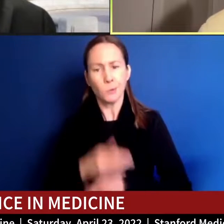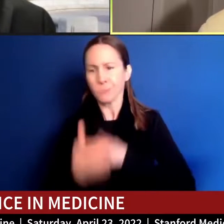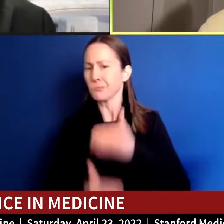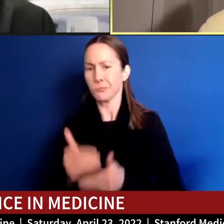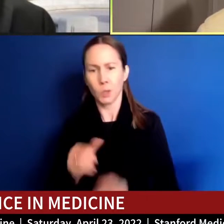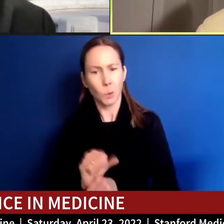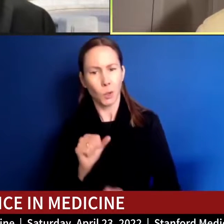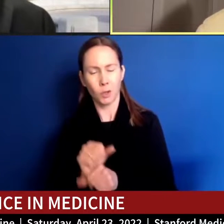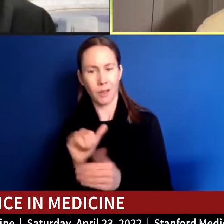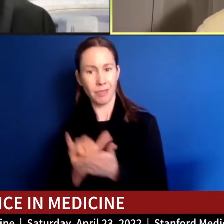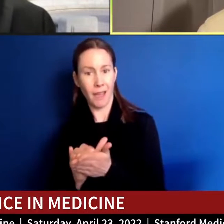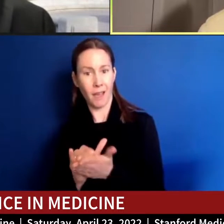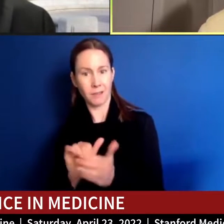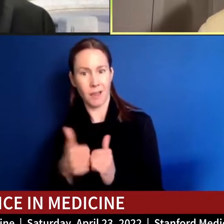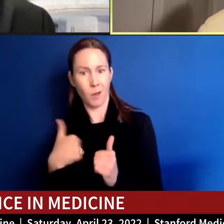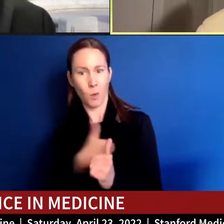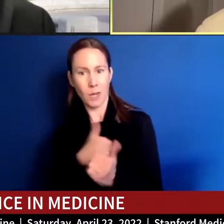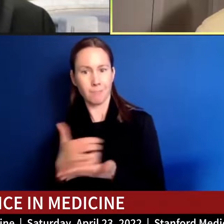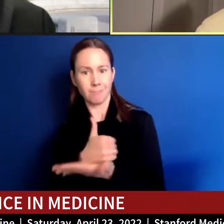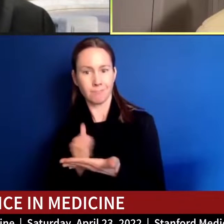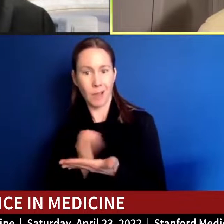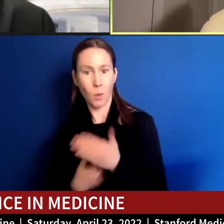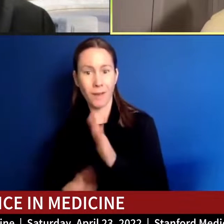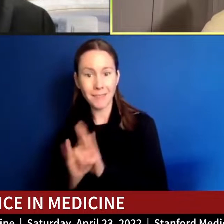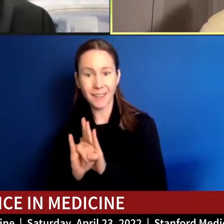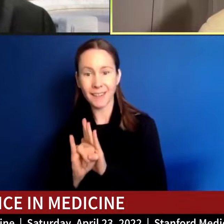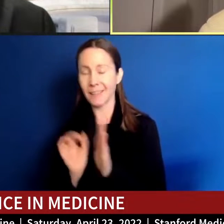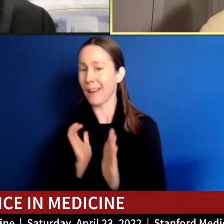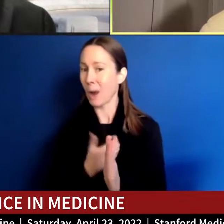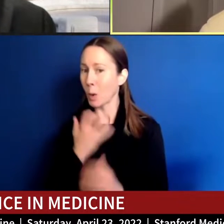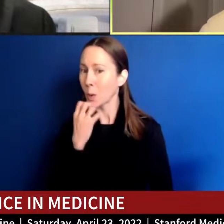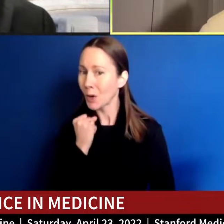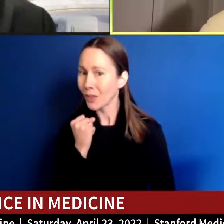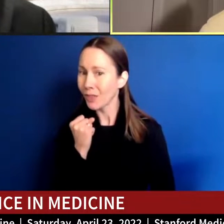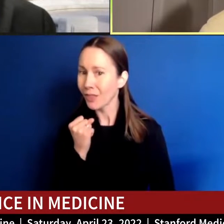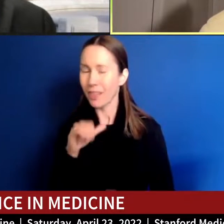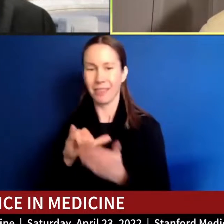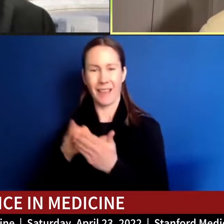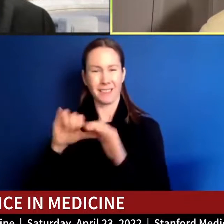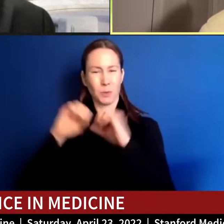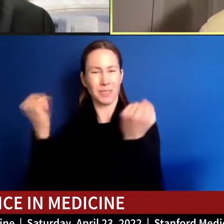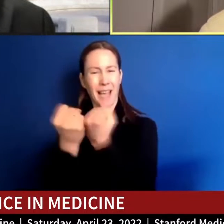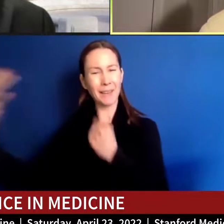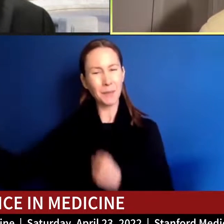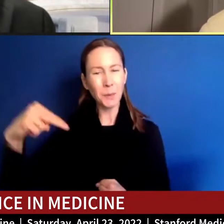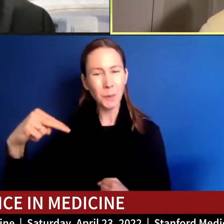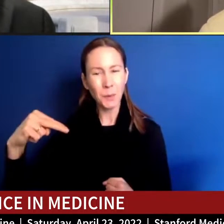our identity and our worth in society. And I think firstly